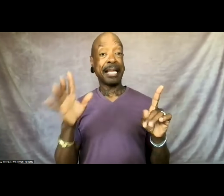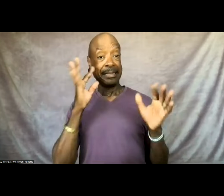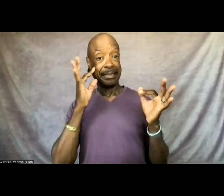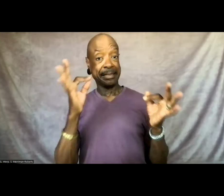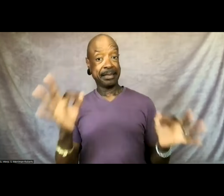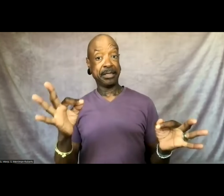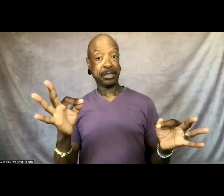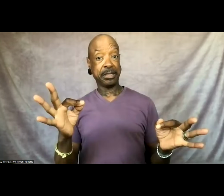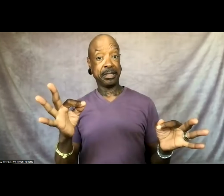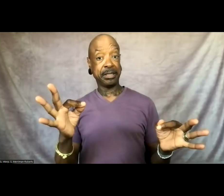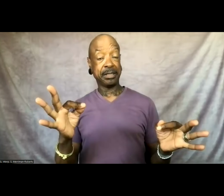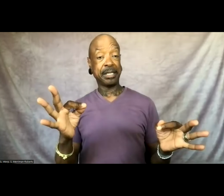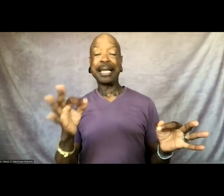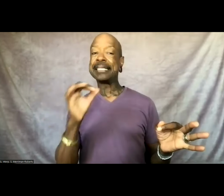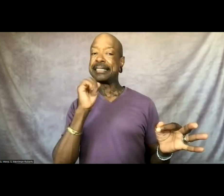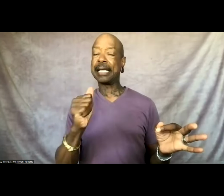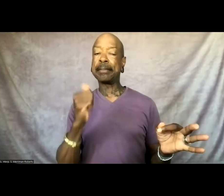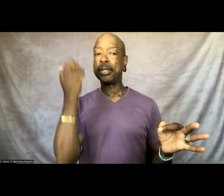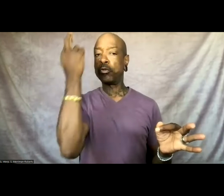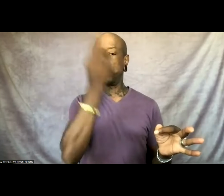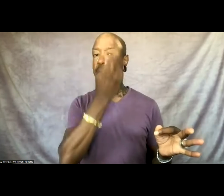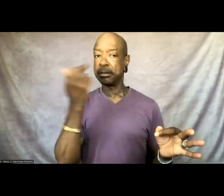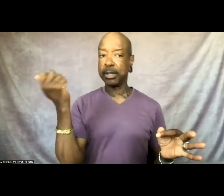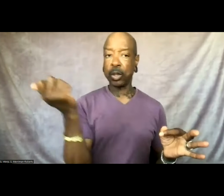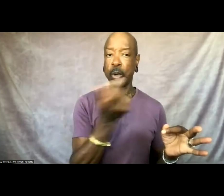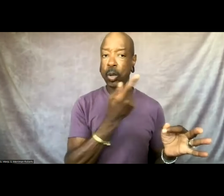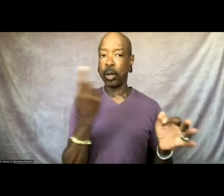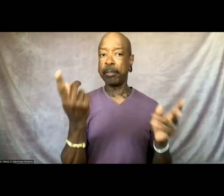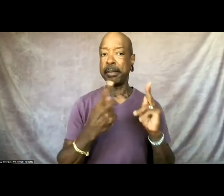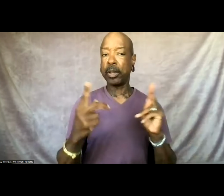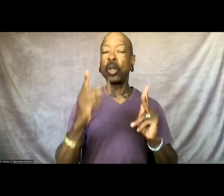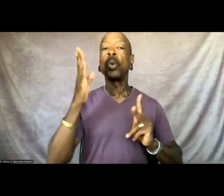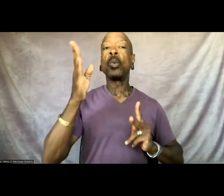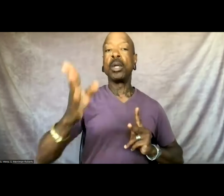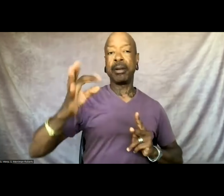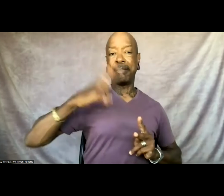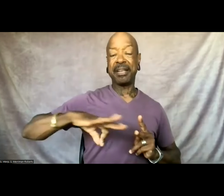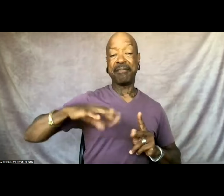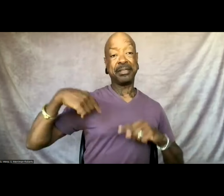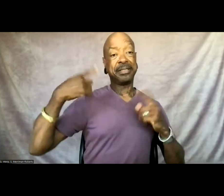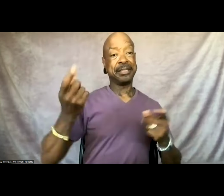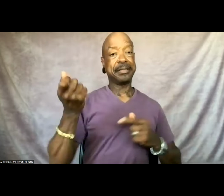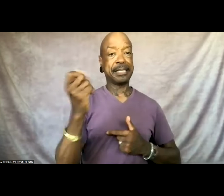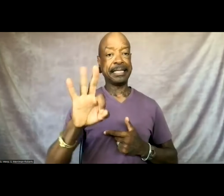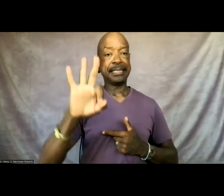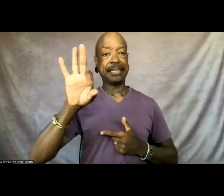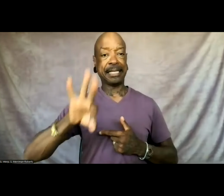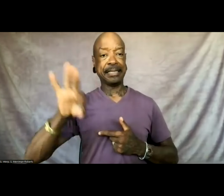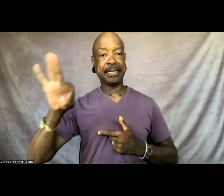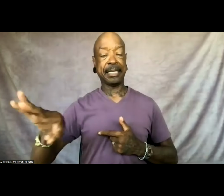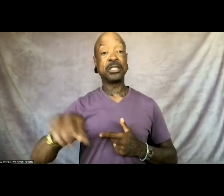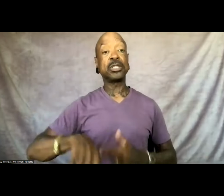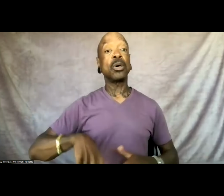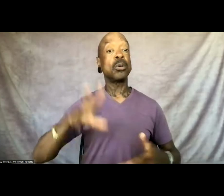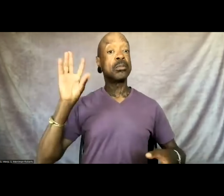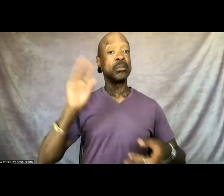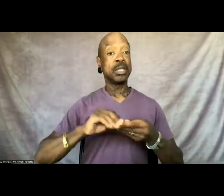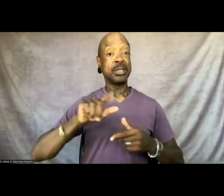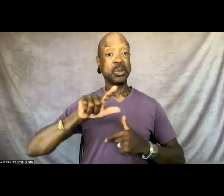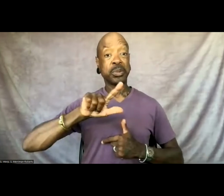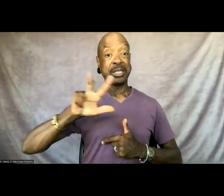while it is a great and foundational decision, the